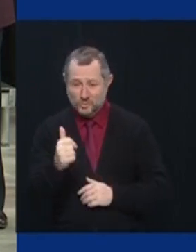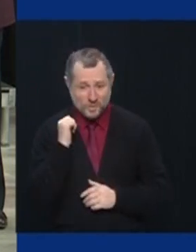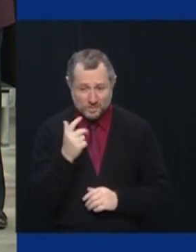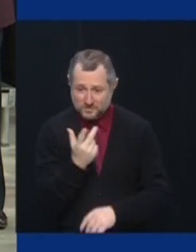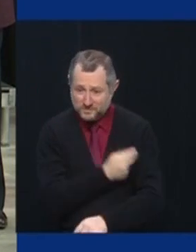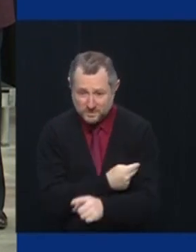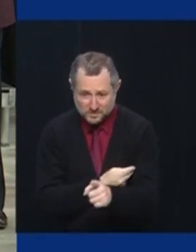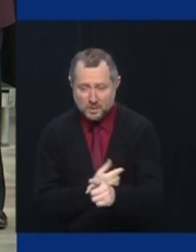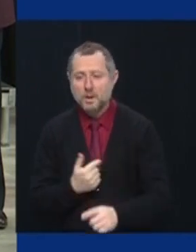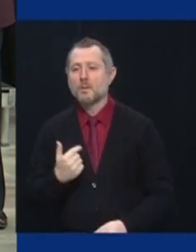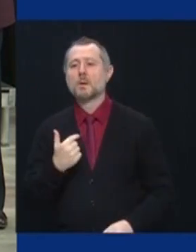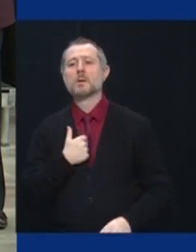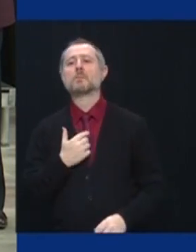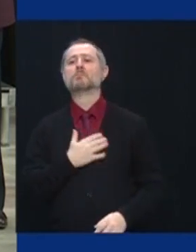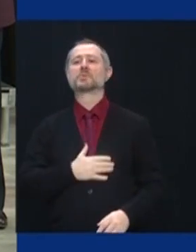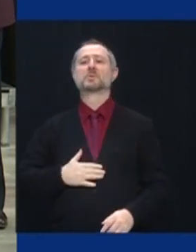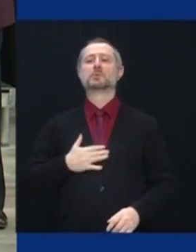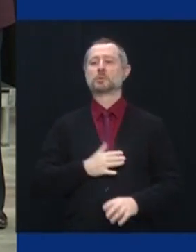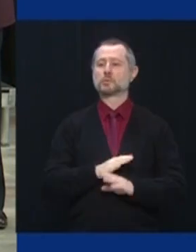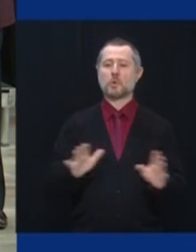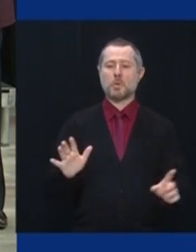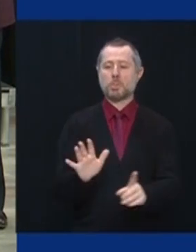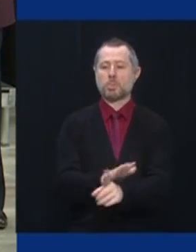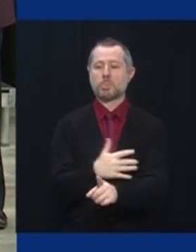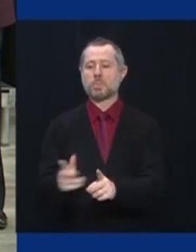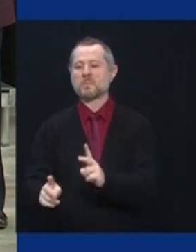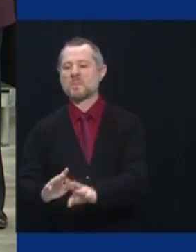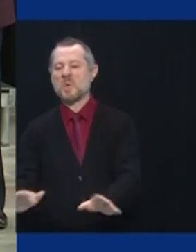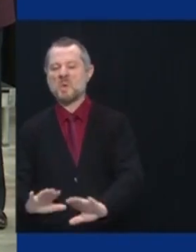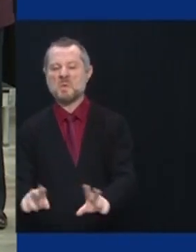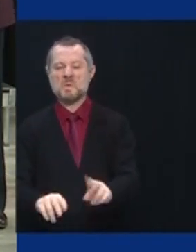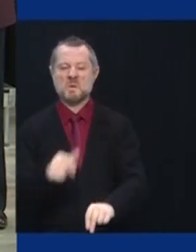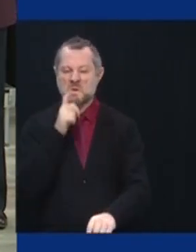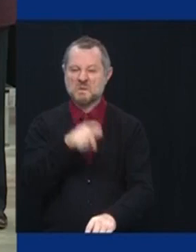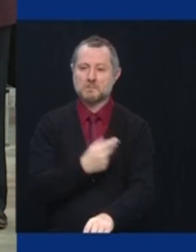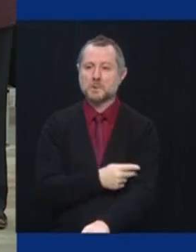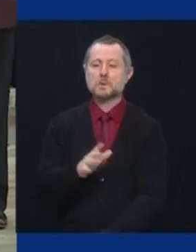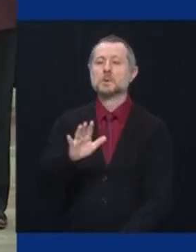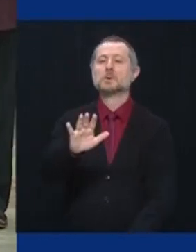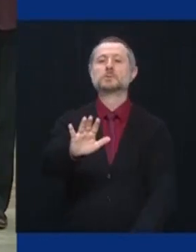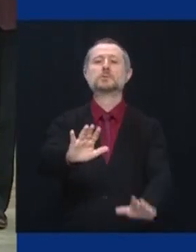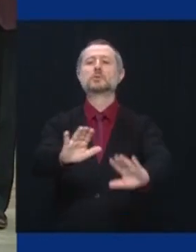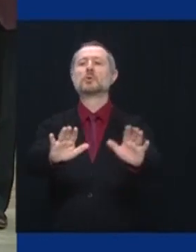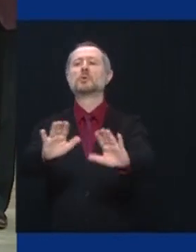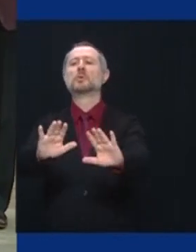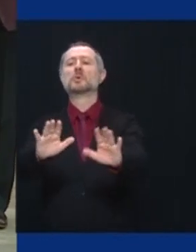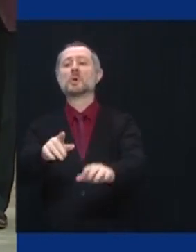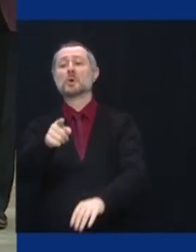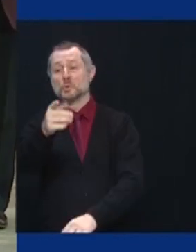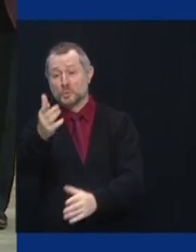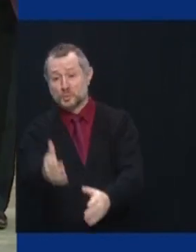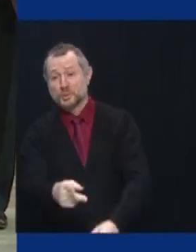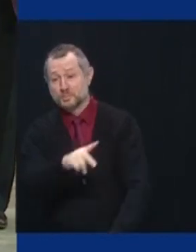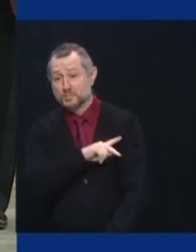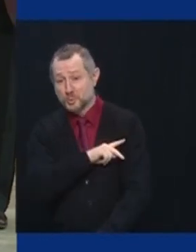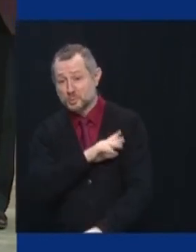WAY OF LIFE IS THAT WE MUST ENCOURAGE THE VACCINE. MY PRAYER IS, IF YOU'RE NOT